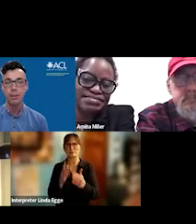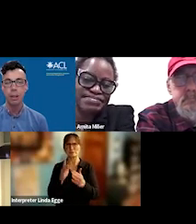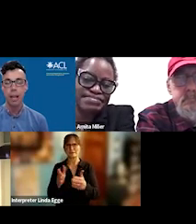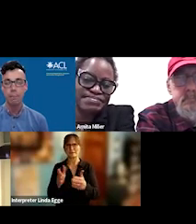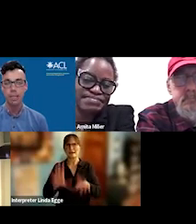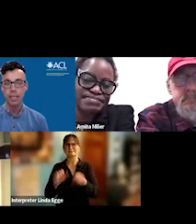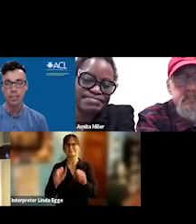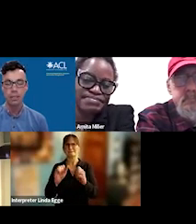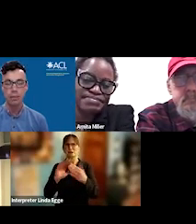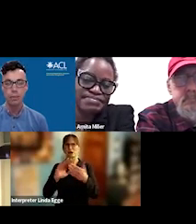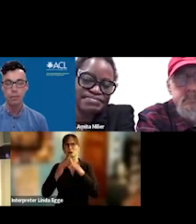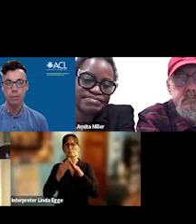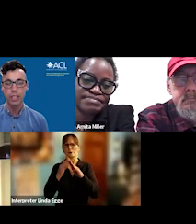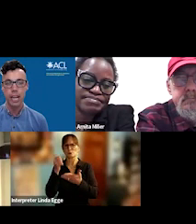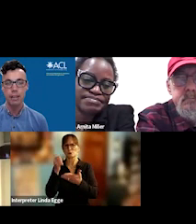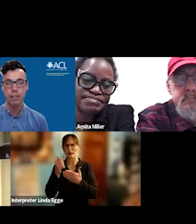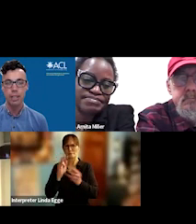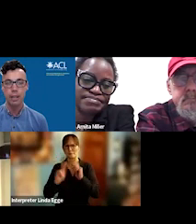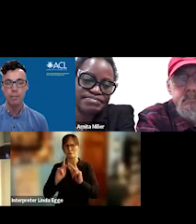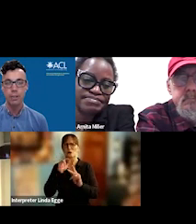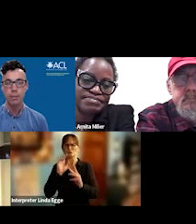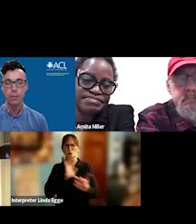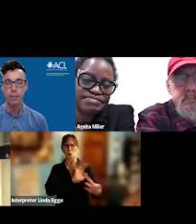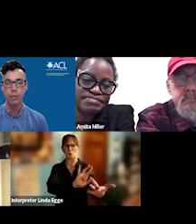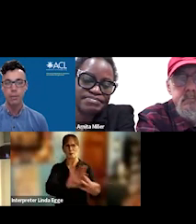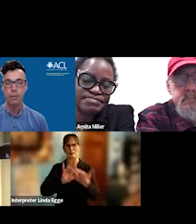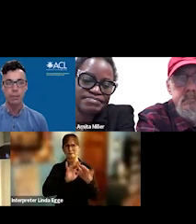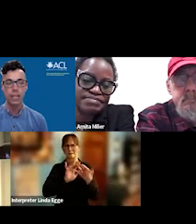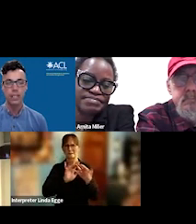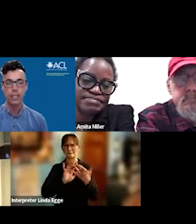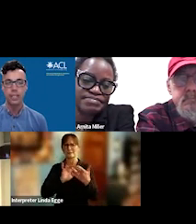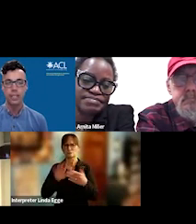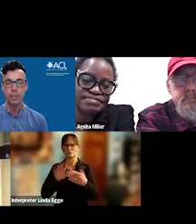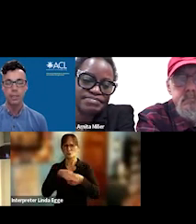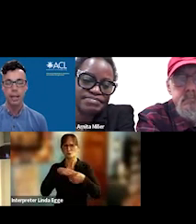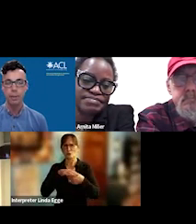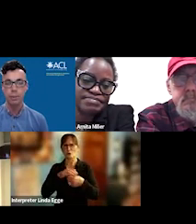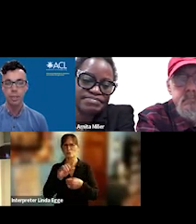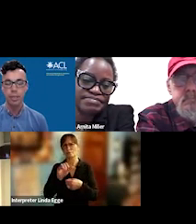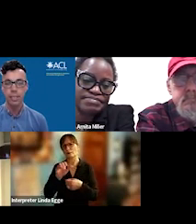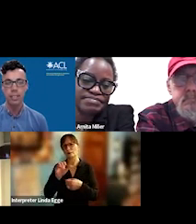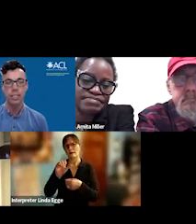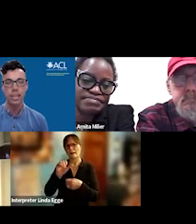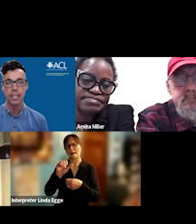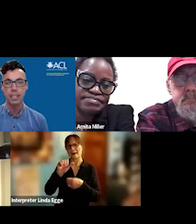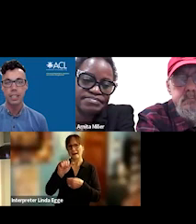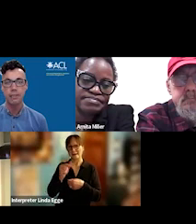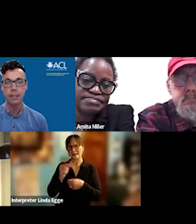So please do reach out to your local aging and disability network organizations and agencies